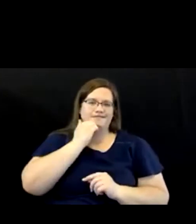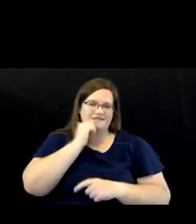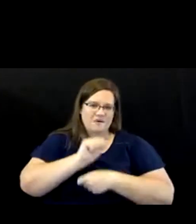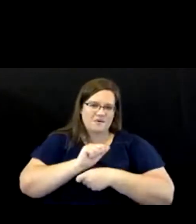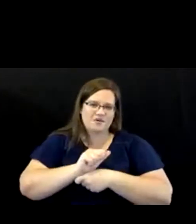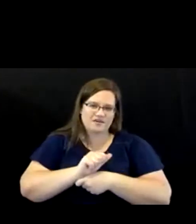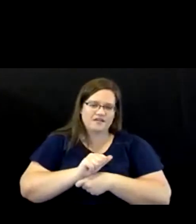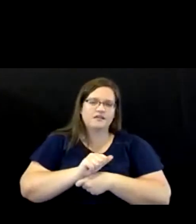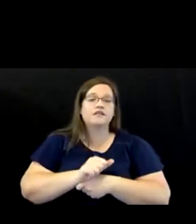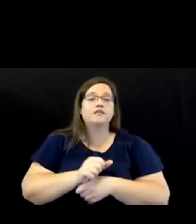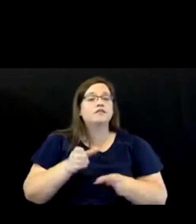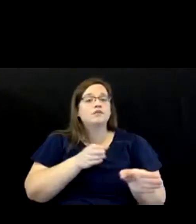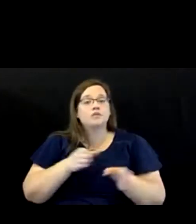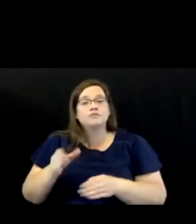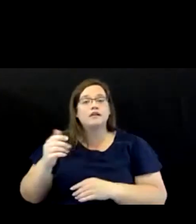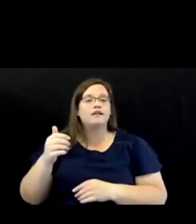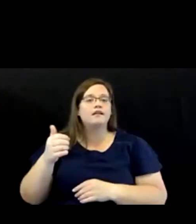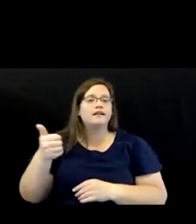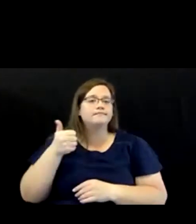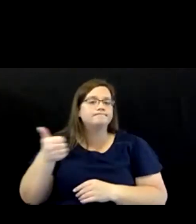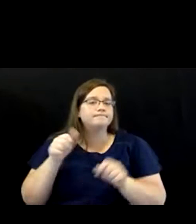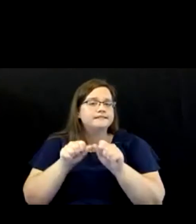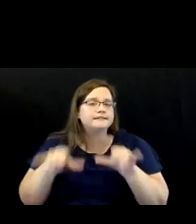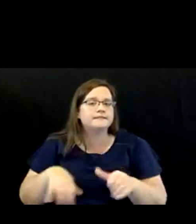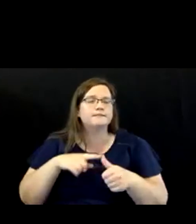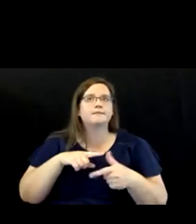you're planning a transportation system or you're planning a visitation